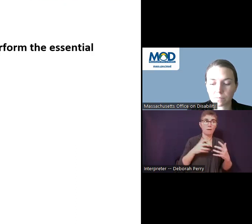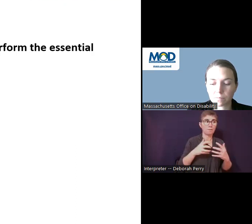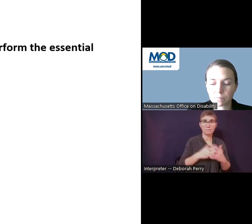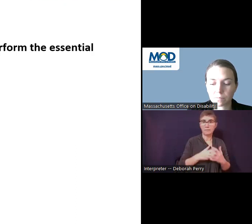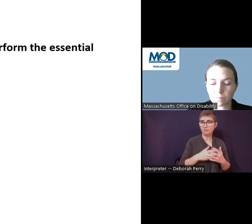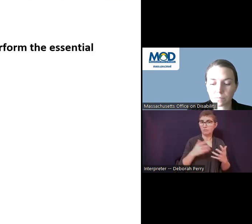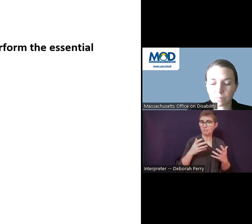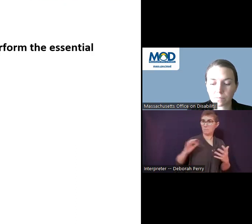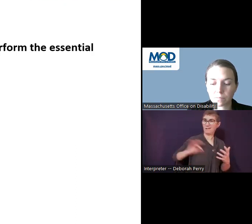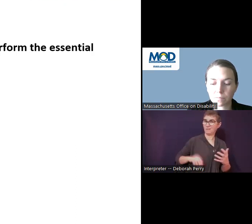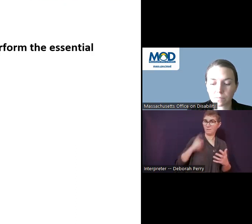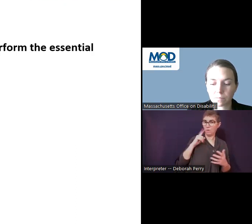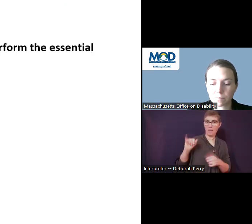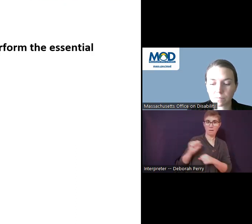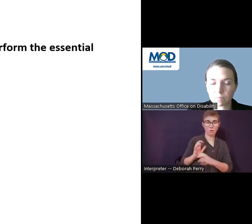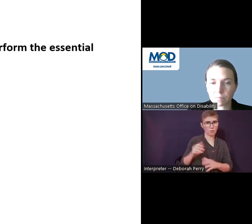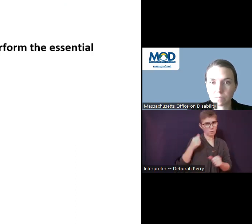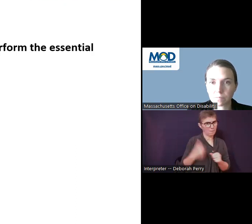should remember that using a service animal